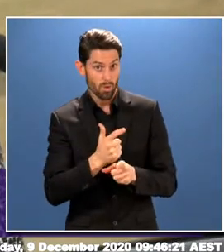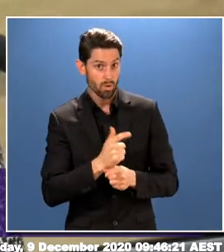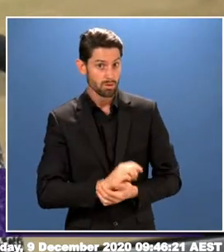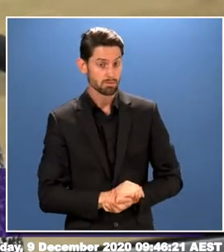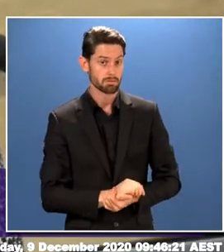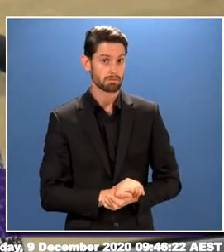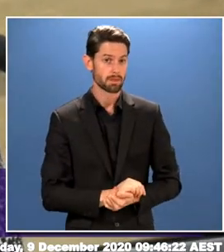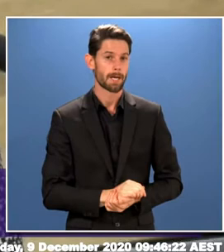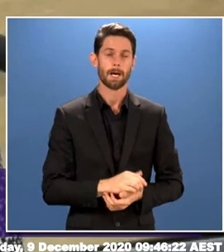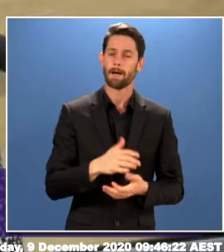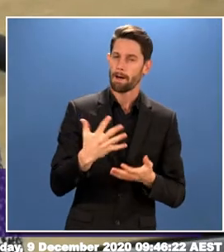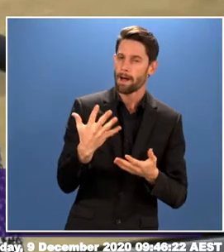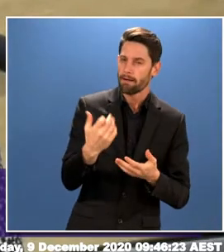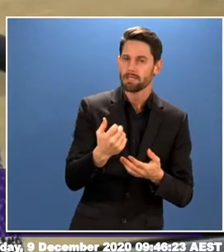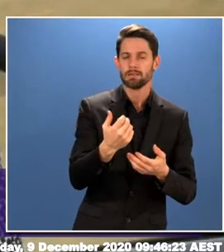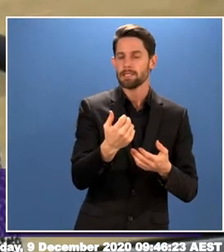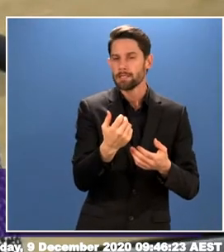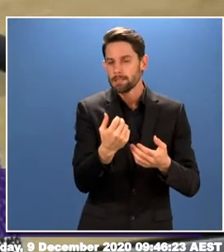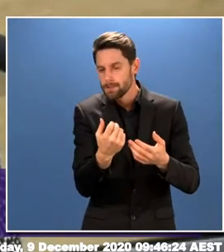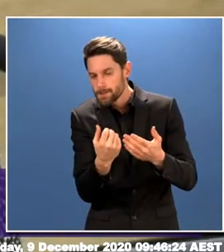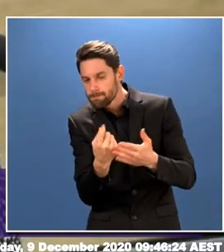There was the occasional person who said they had